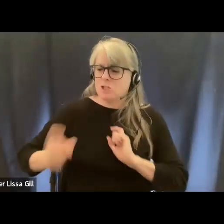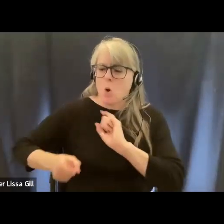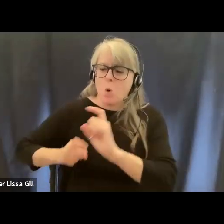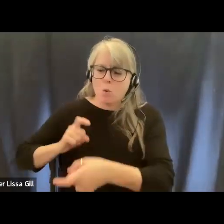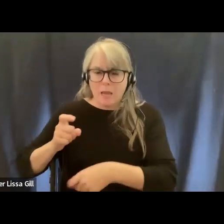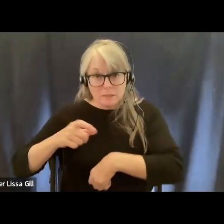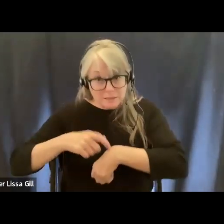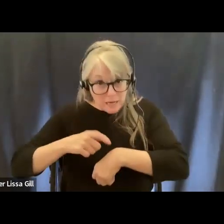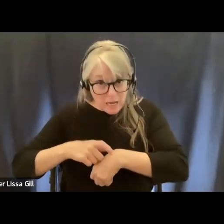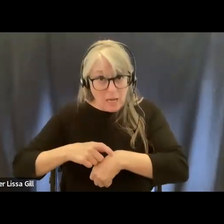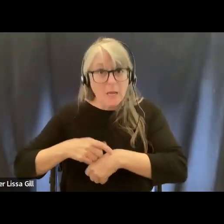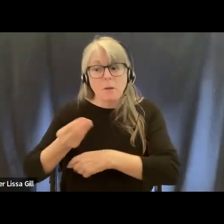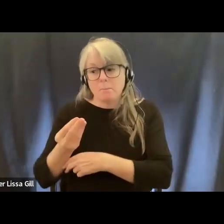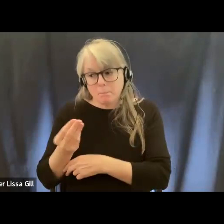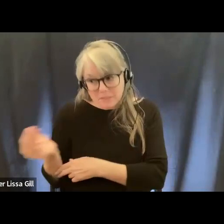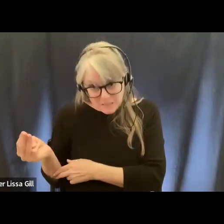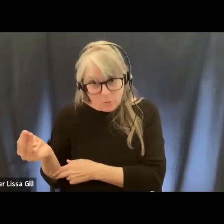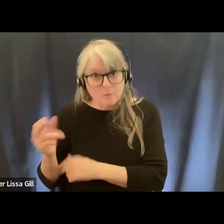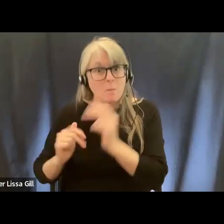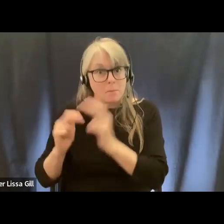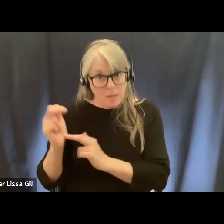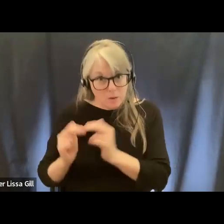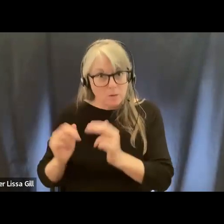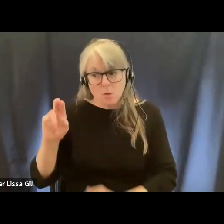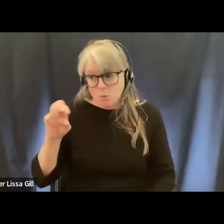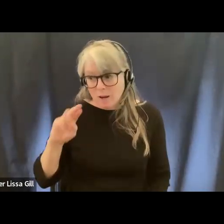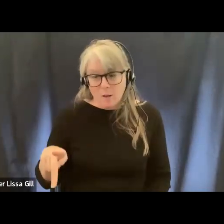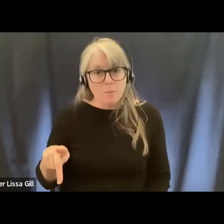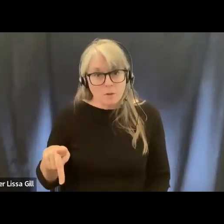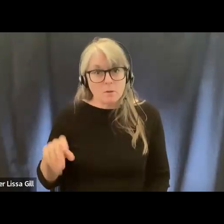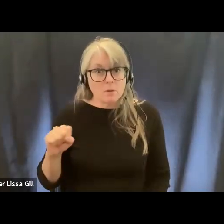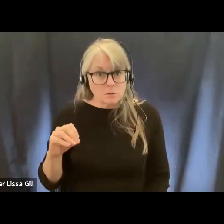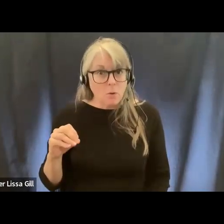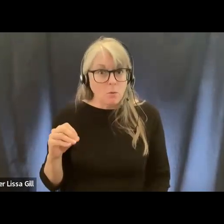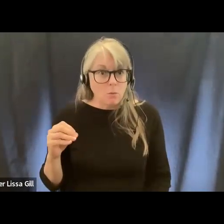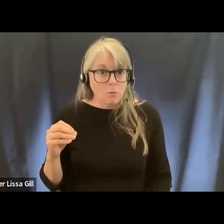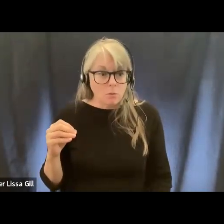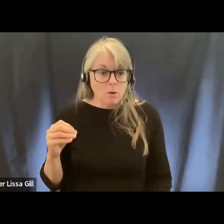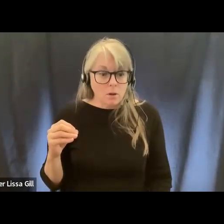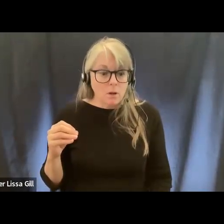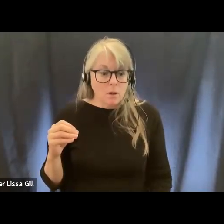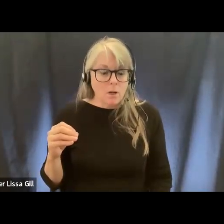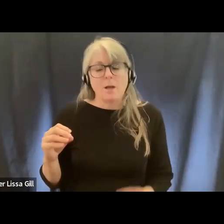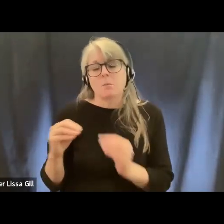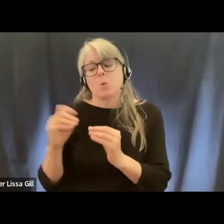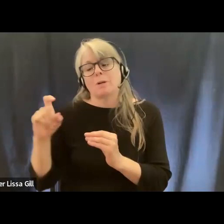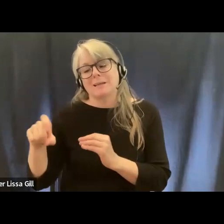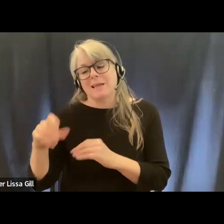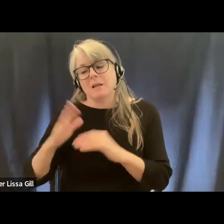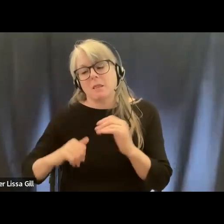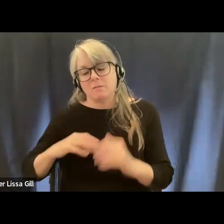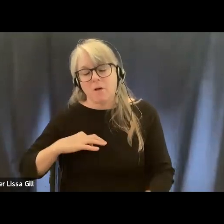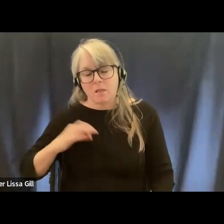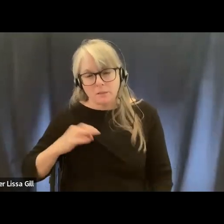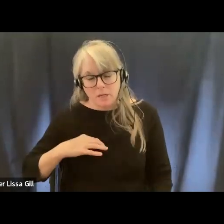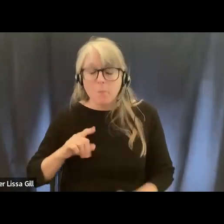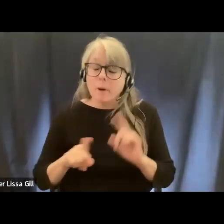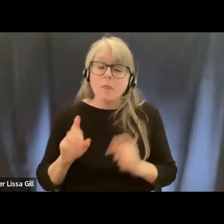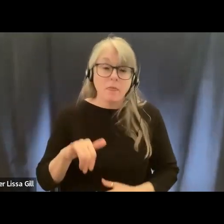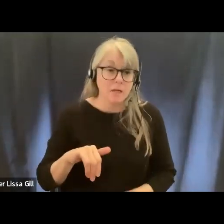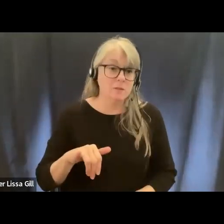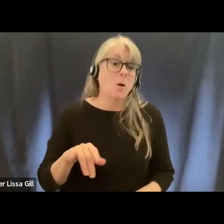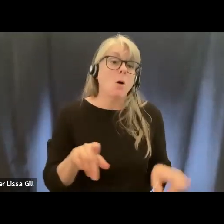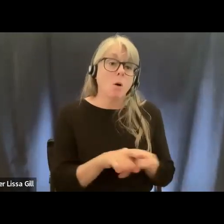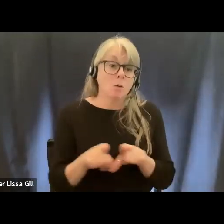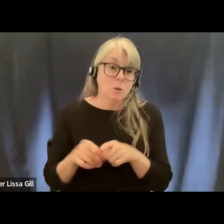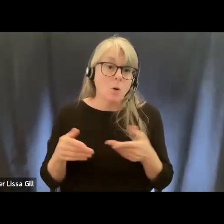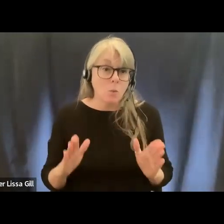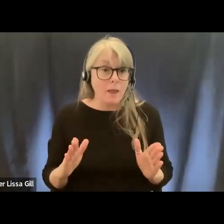So of course there's always more need than there are volunteers. But that is also a way that you need to be connected into your community to see what is available out there.